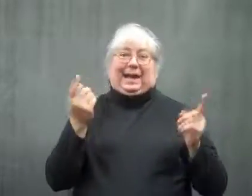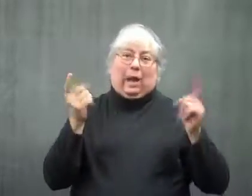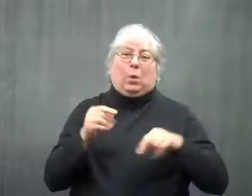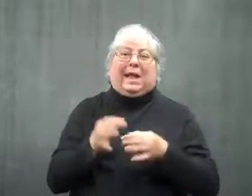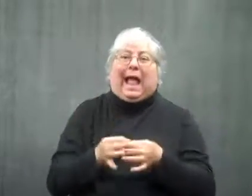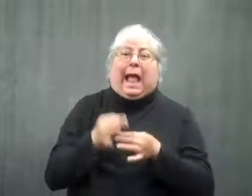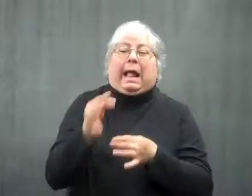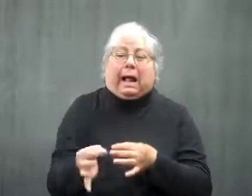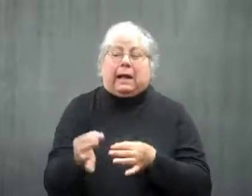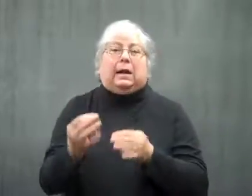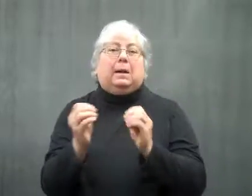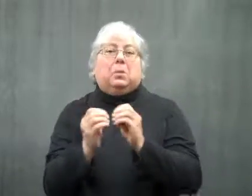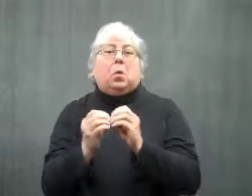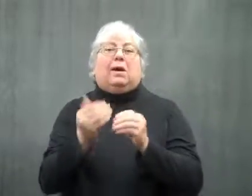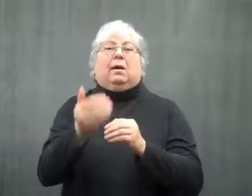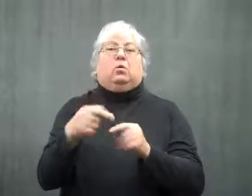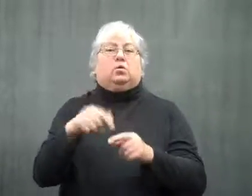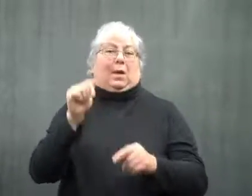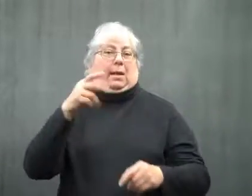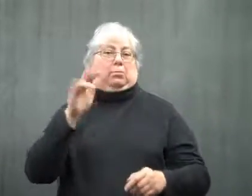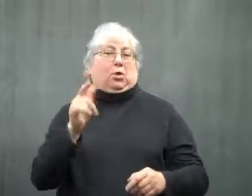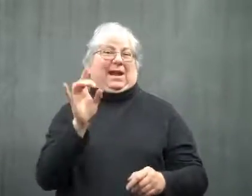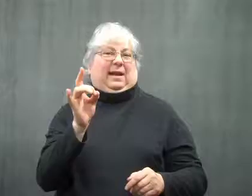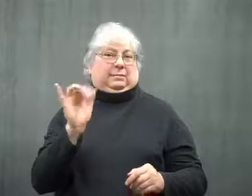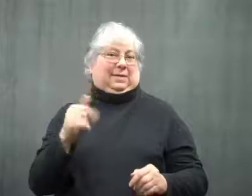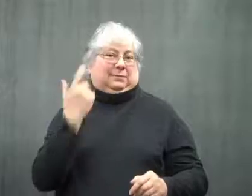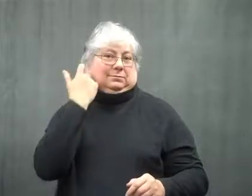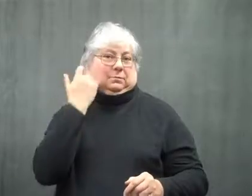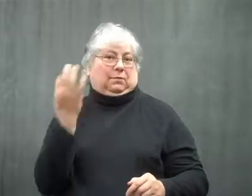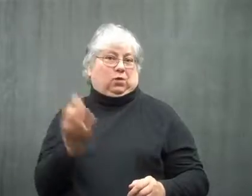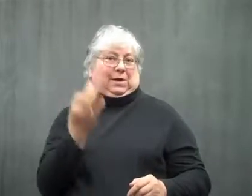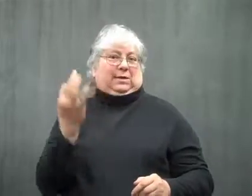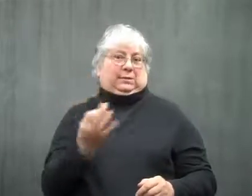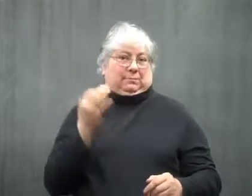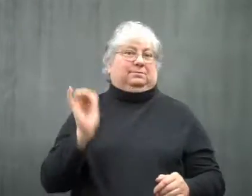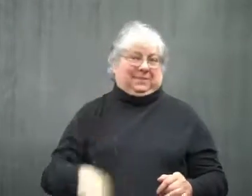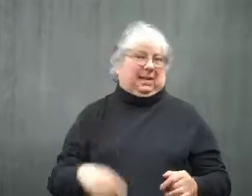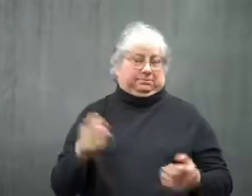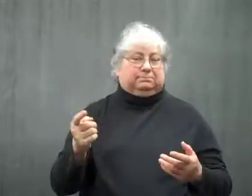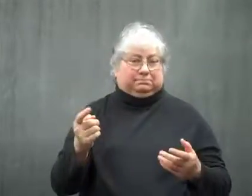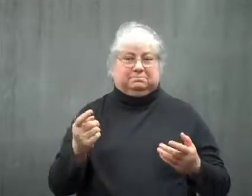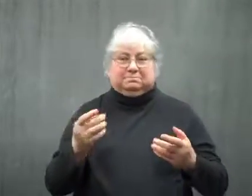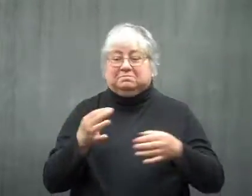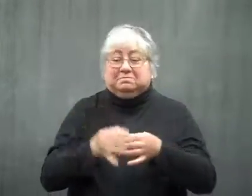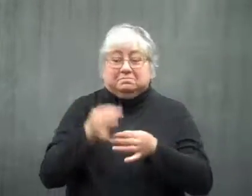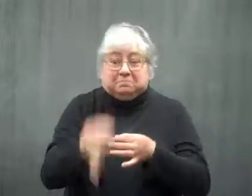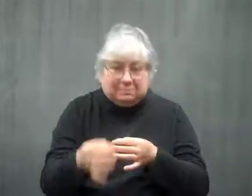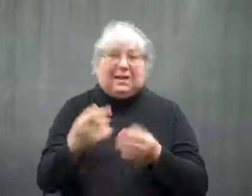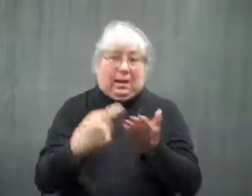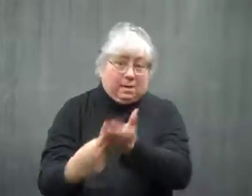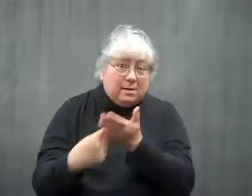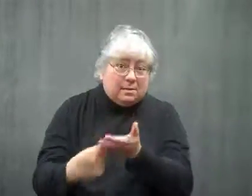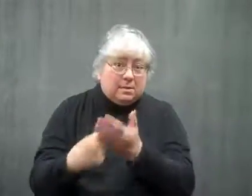an extension to April 8th, last Friday, was agreed on, so the discussions could continue.